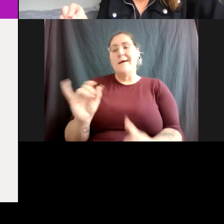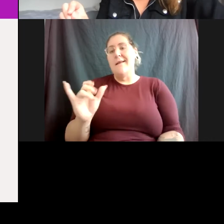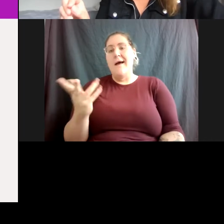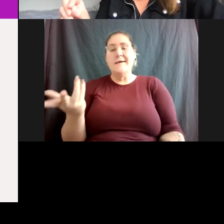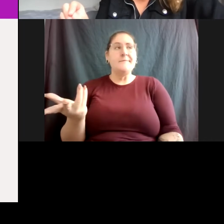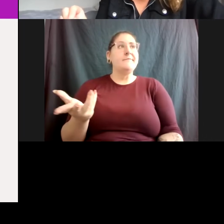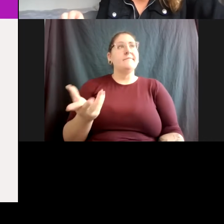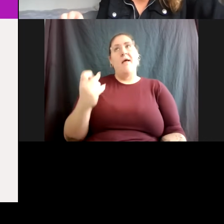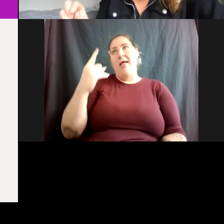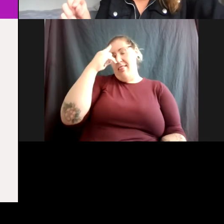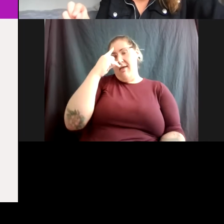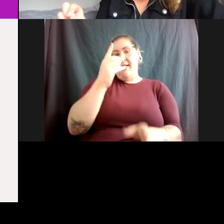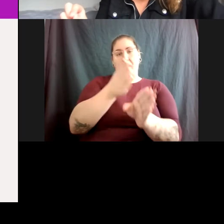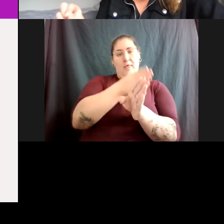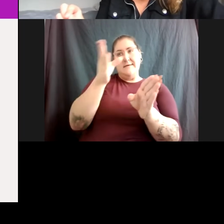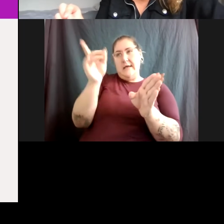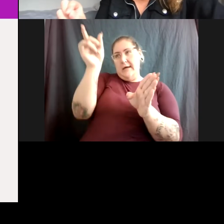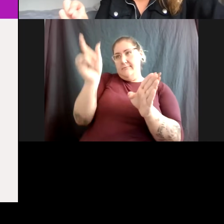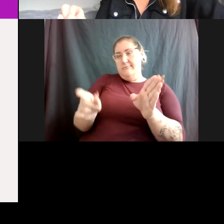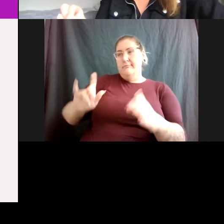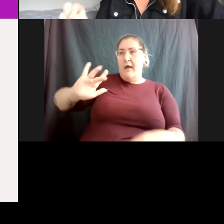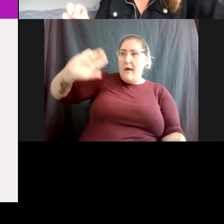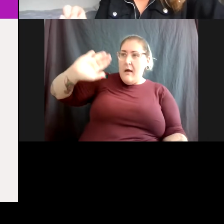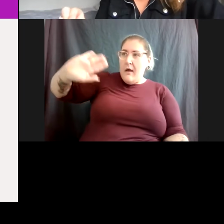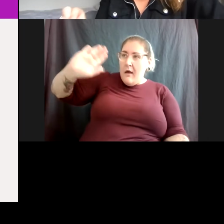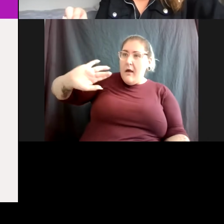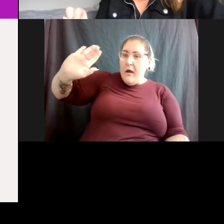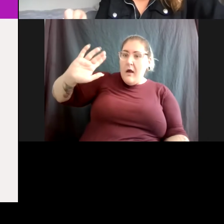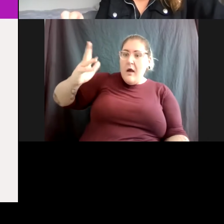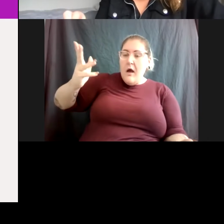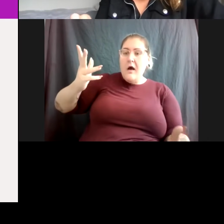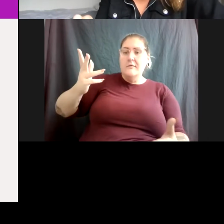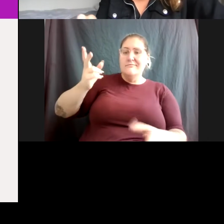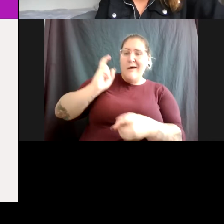the browser and scroll and try to accurately get your mouse over the scroll bar, that is